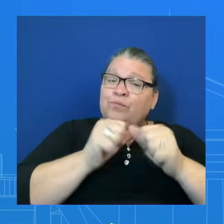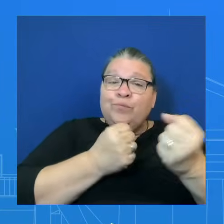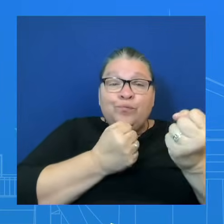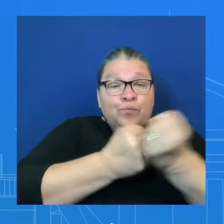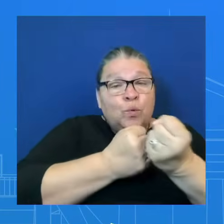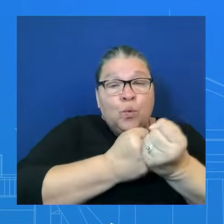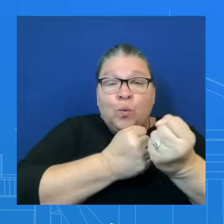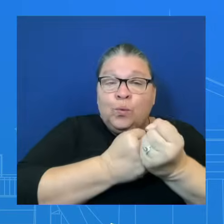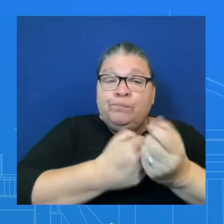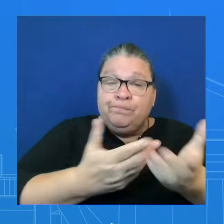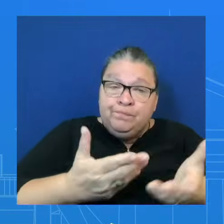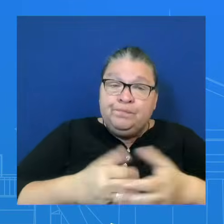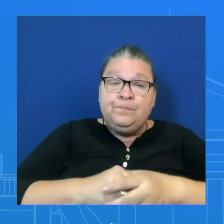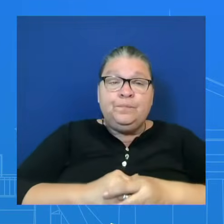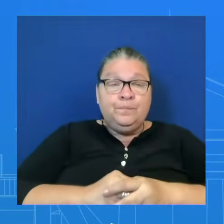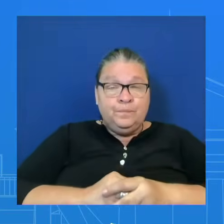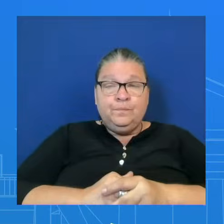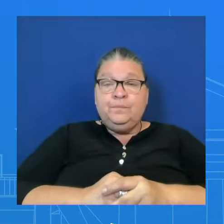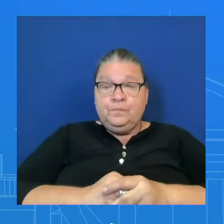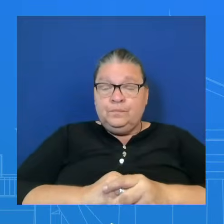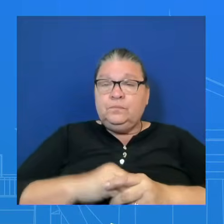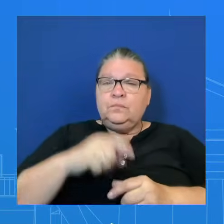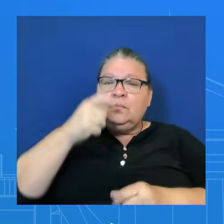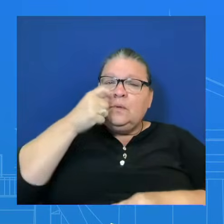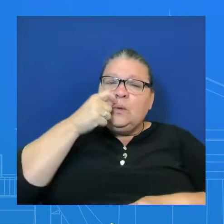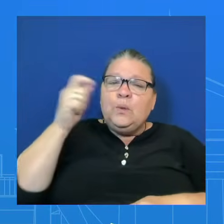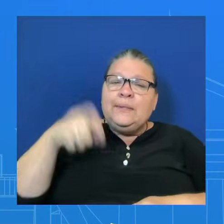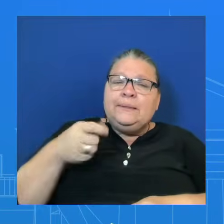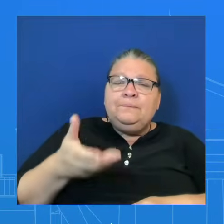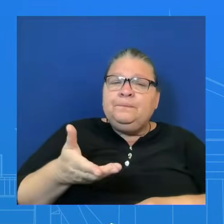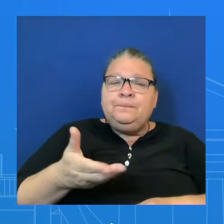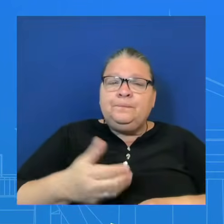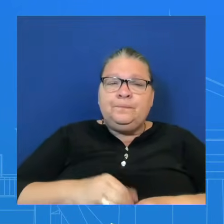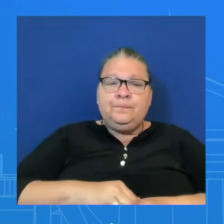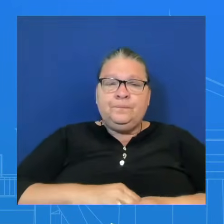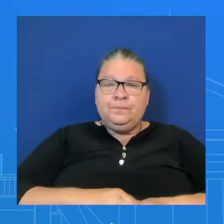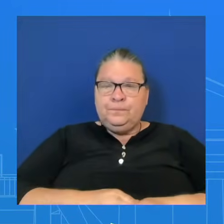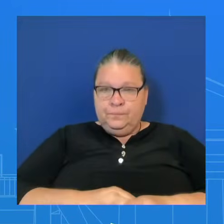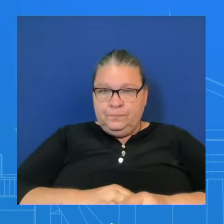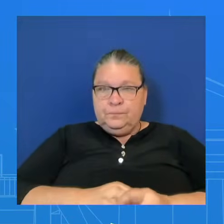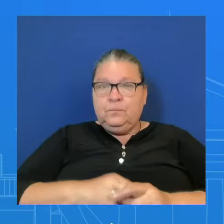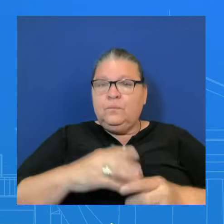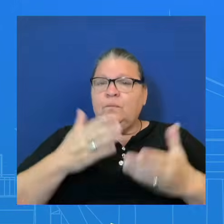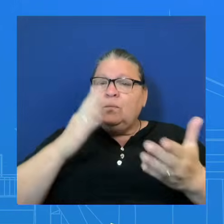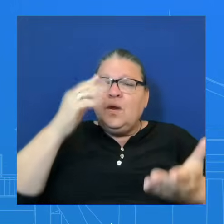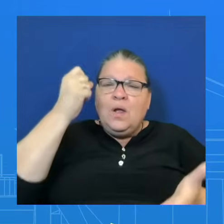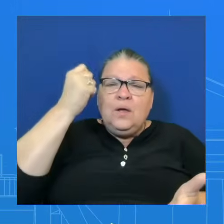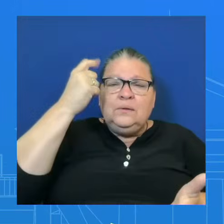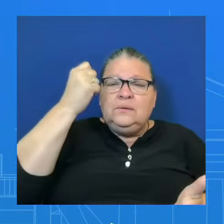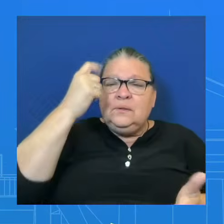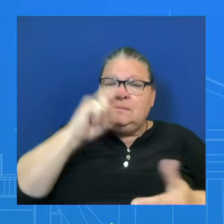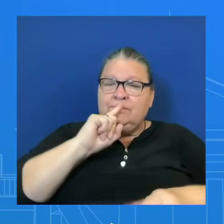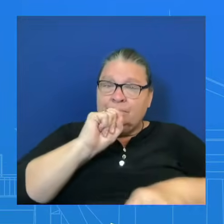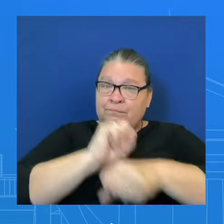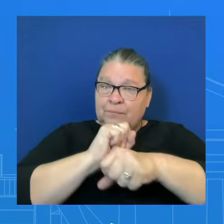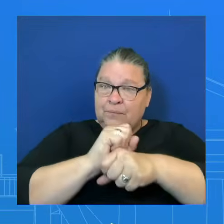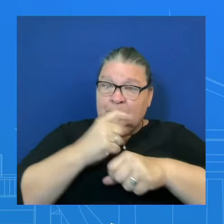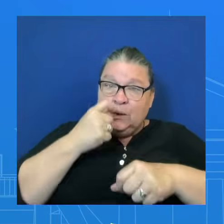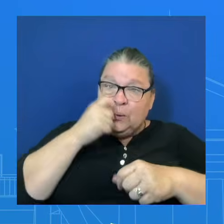what is your understanding of whether the counteroffensive has begun? Has it begun? Mr. Kirby: I'm not going to be talking for the Ukrainian military. That's for them to speak to.